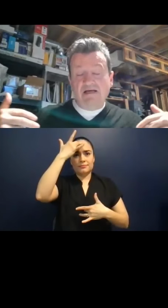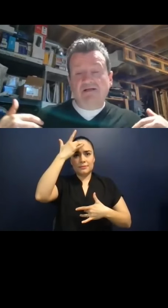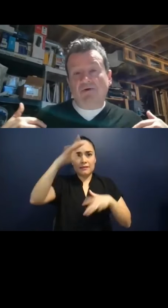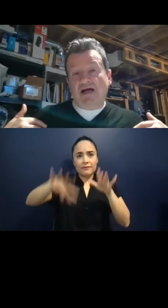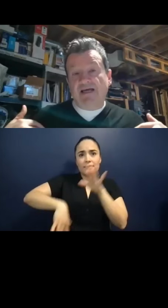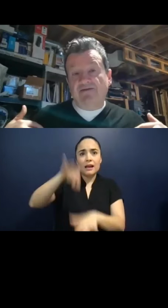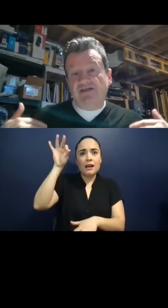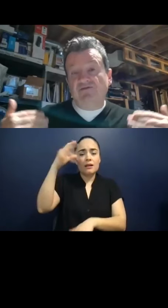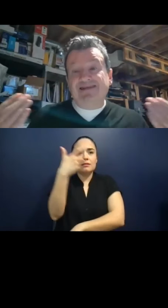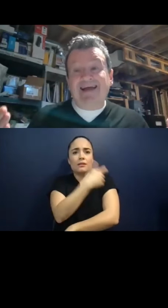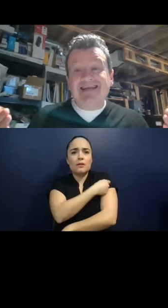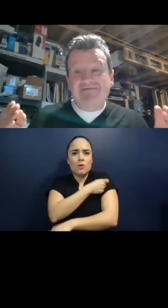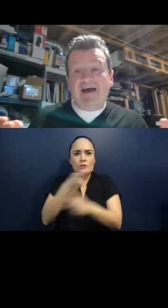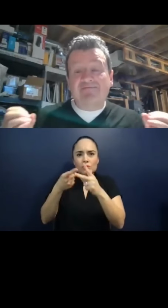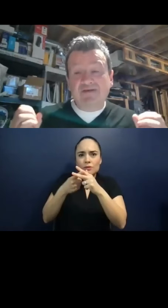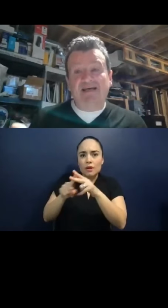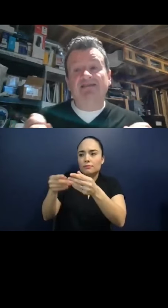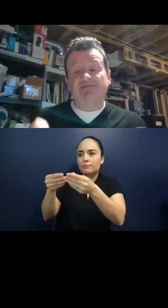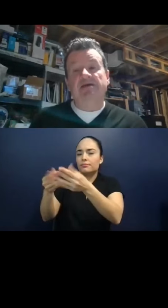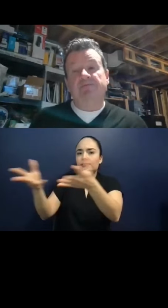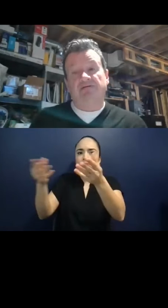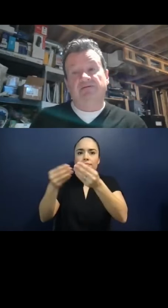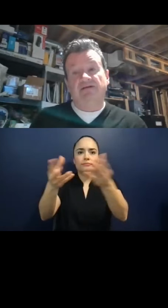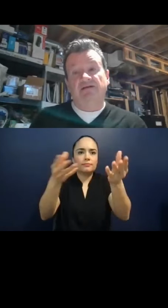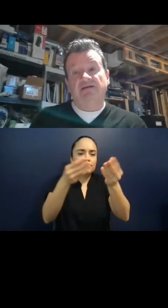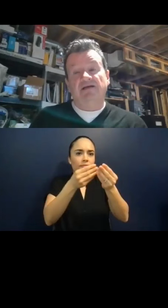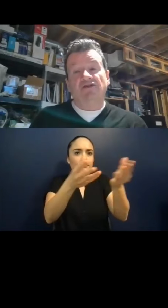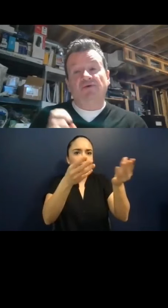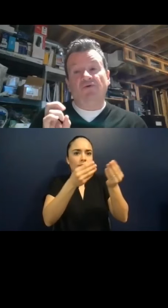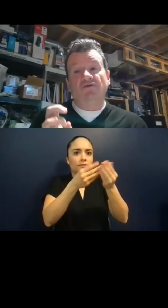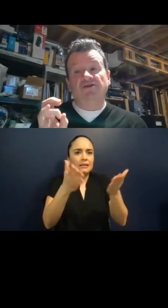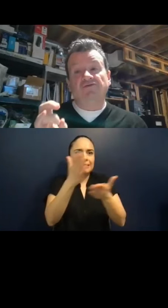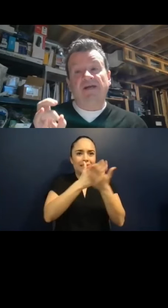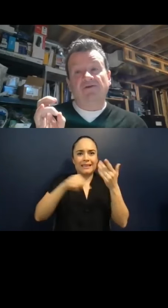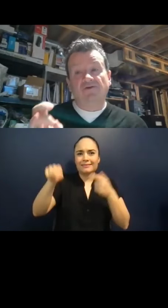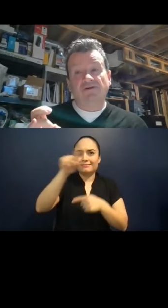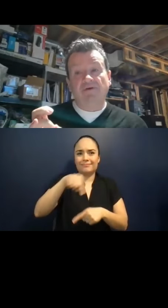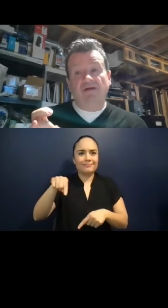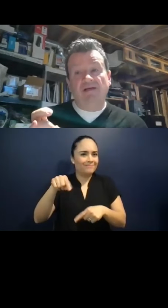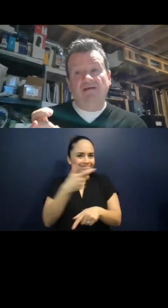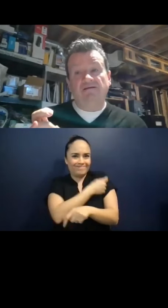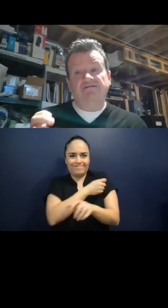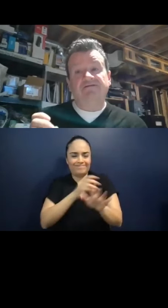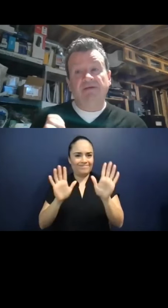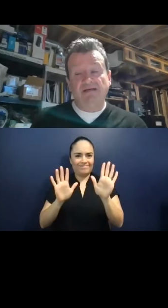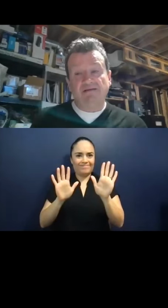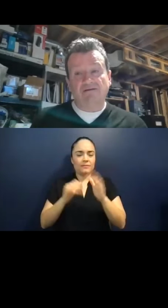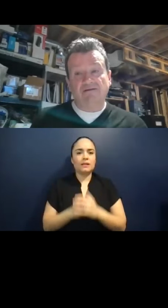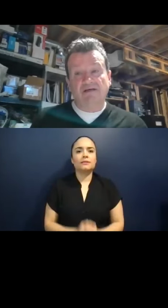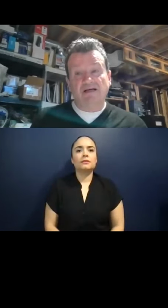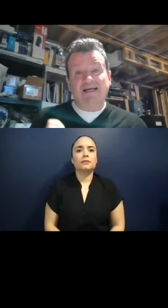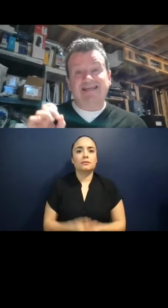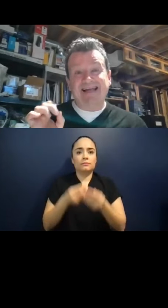in order to create herd immunity , meaning I want to protect those people who cannot get vaccinated